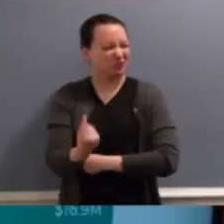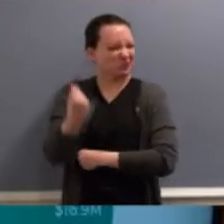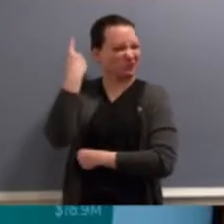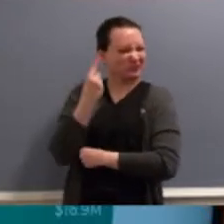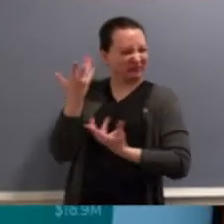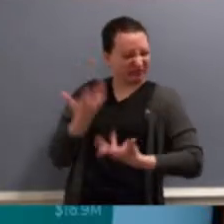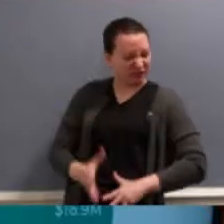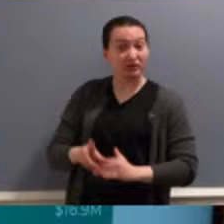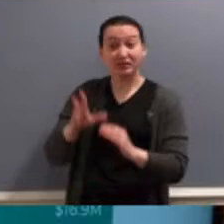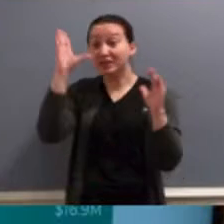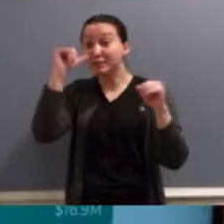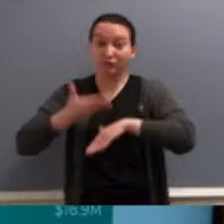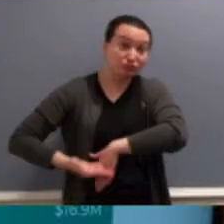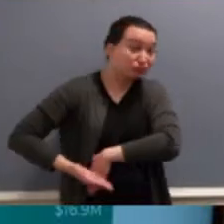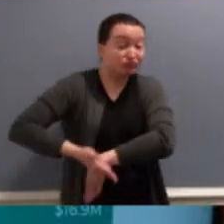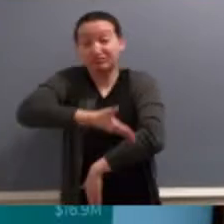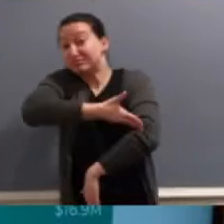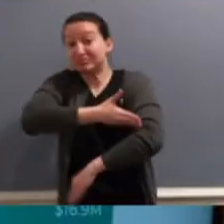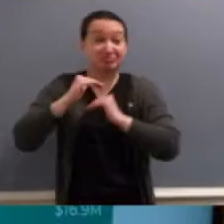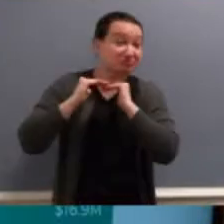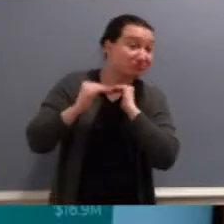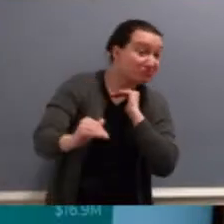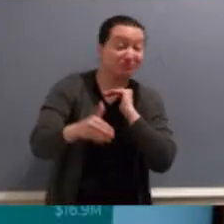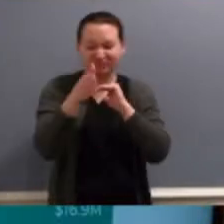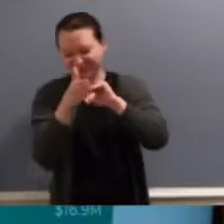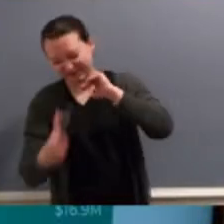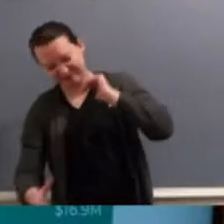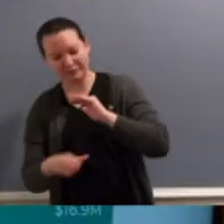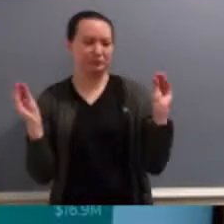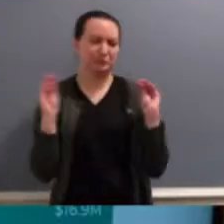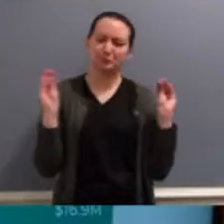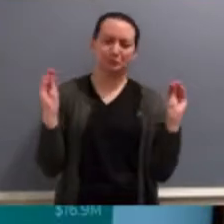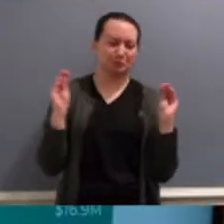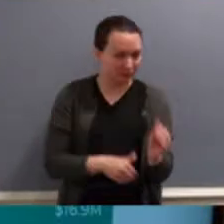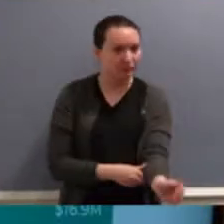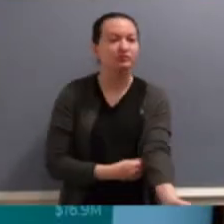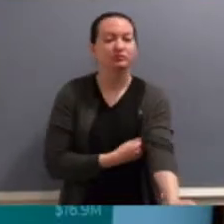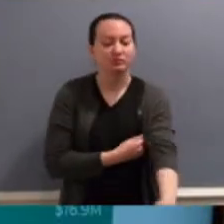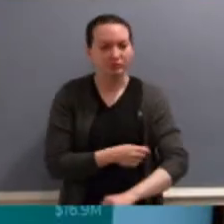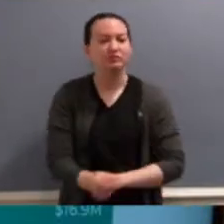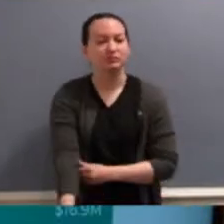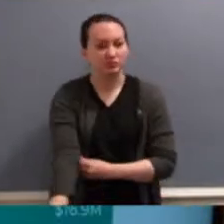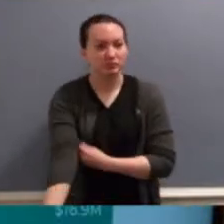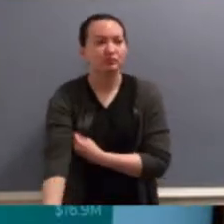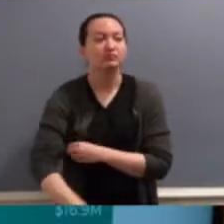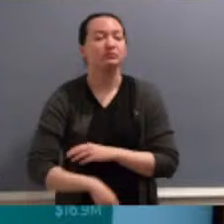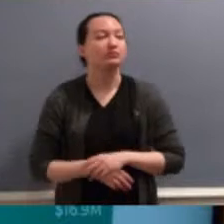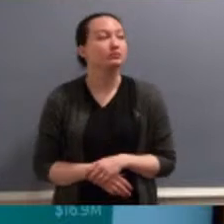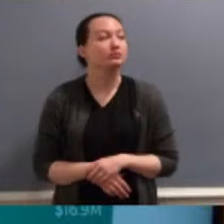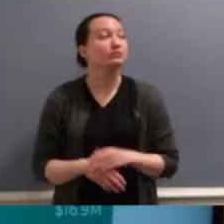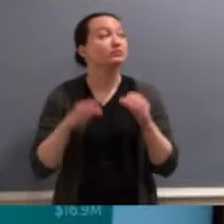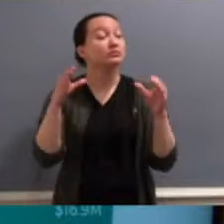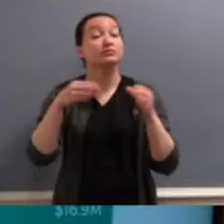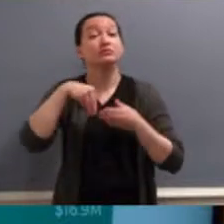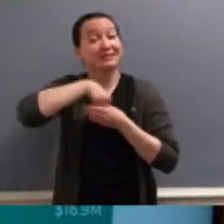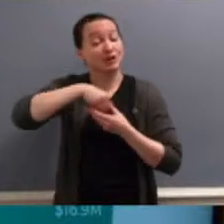not expecting any major changes in property tax revenue in 22. intergovernmental revenue